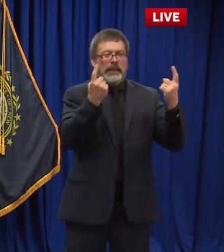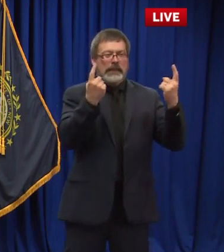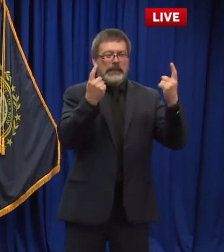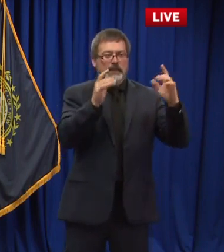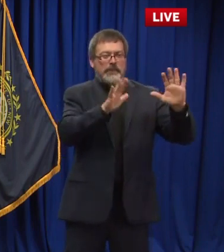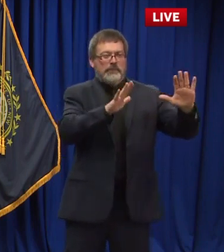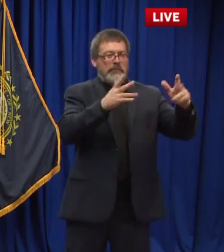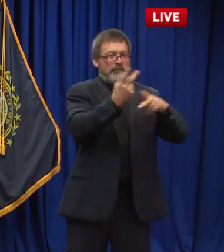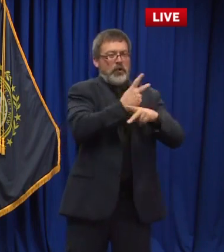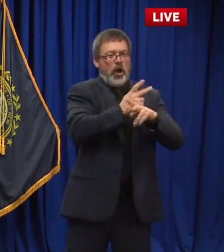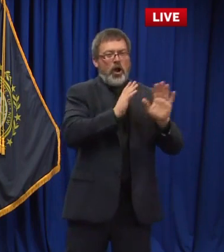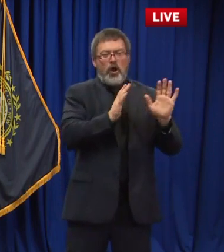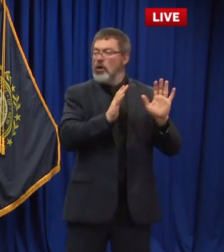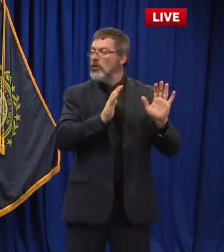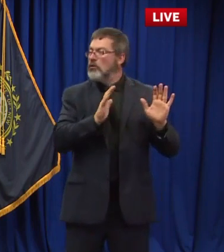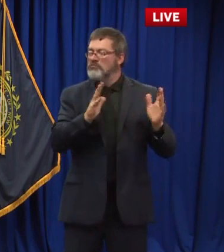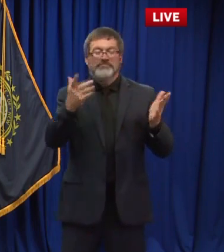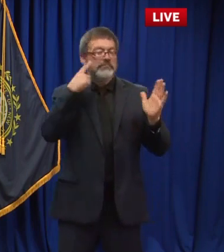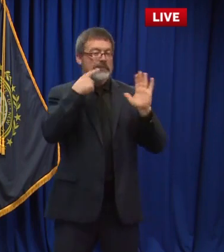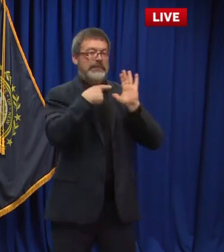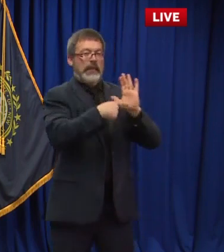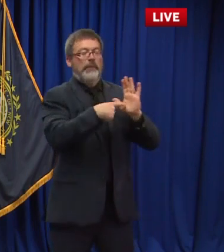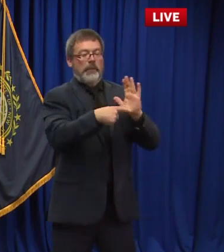AND THEY HAVE TO DO A LOT OF DETAIL.